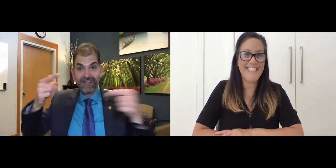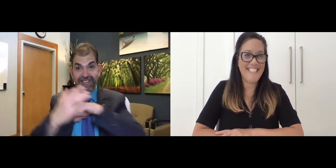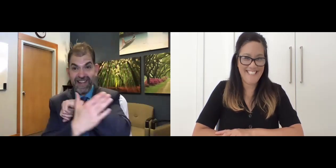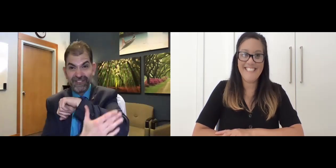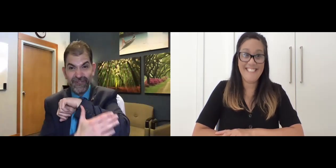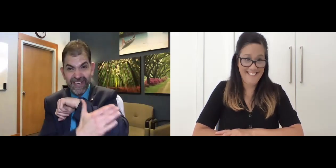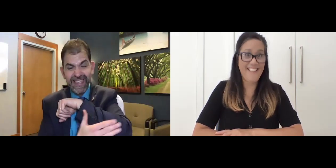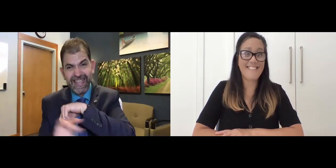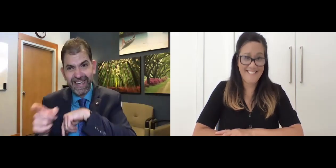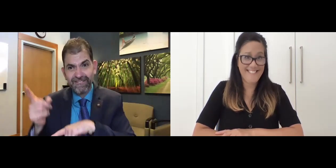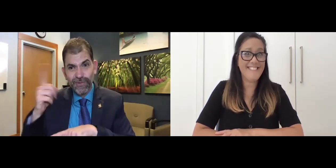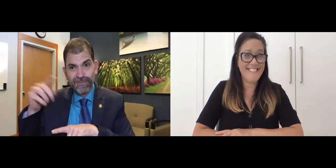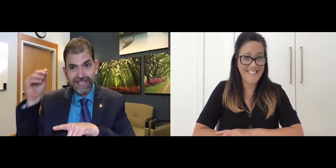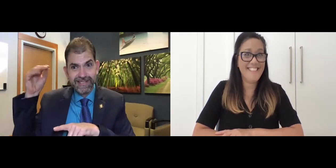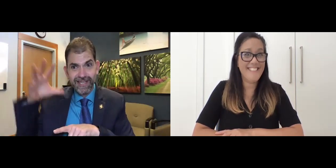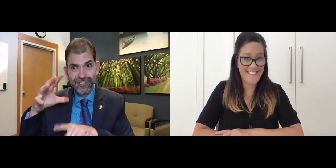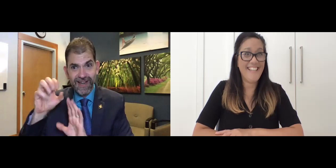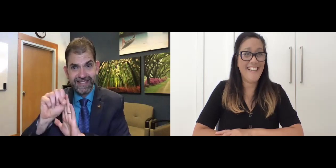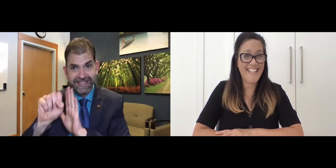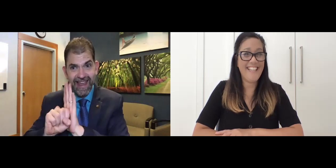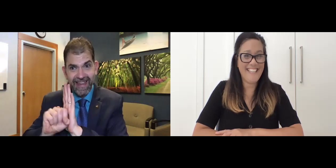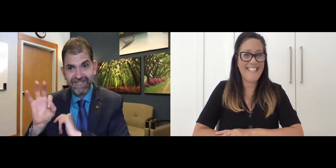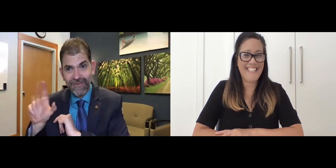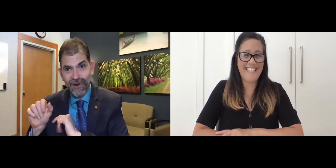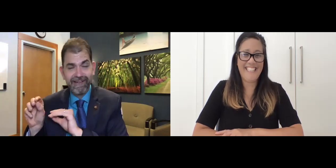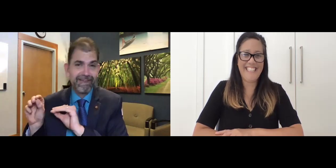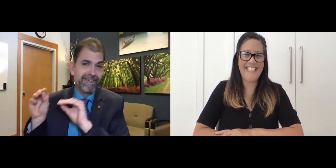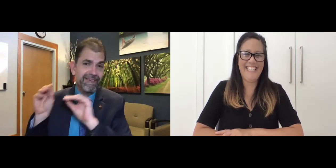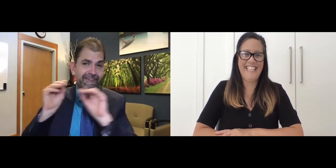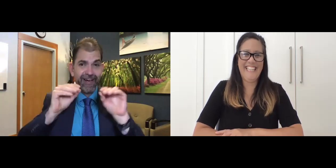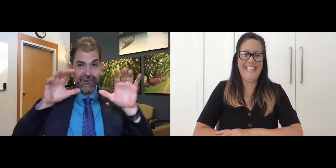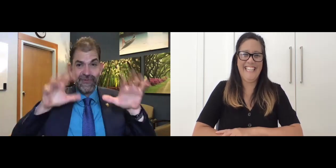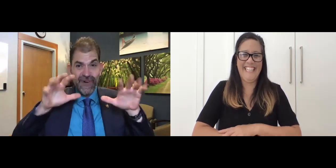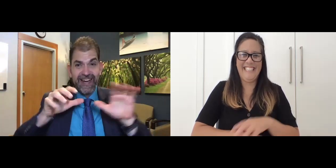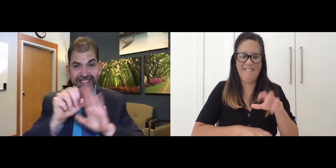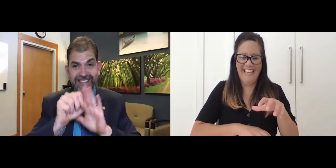way across the country literally from the sunshine state to the rainy